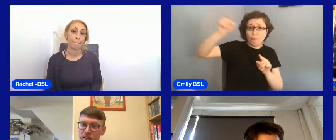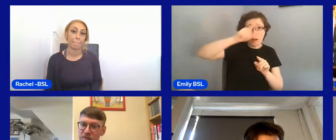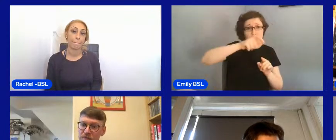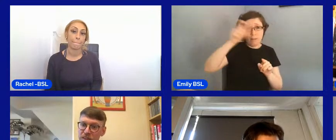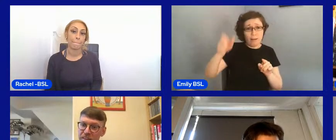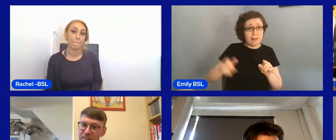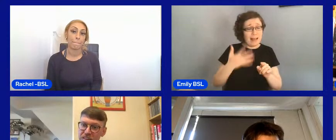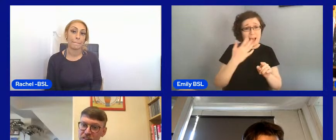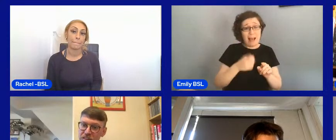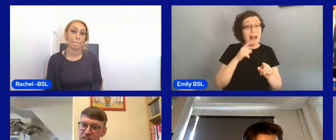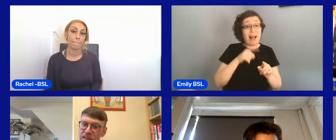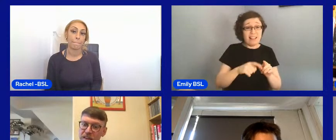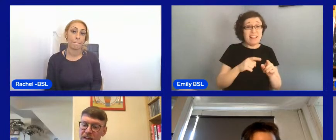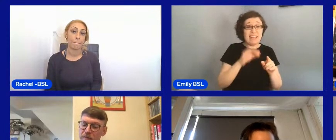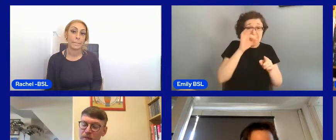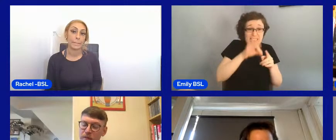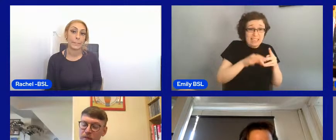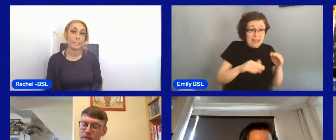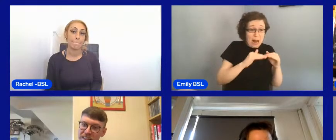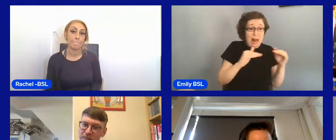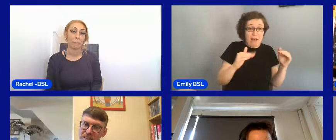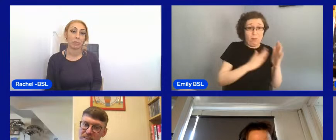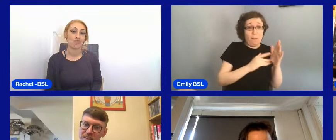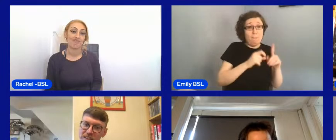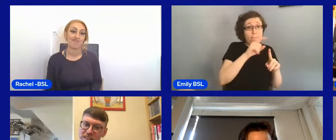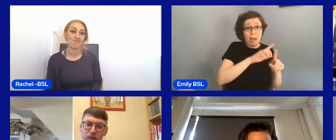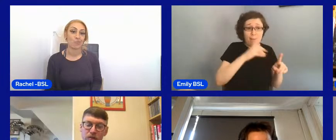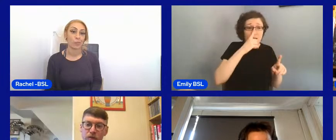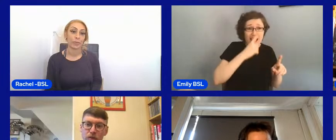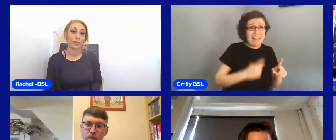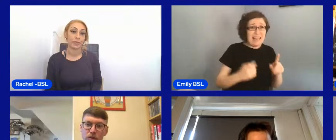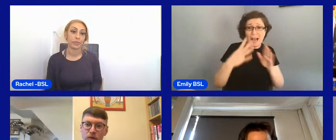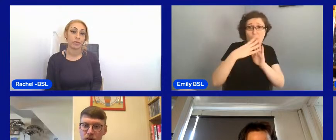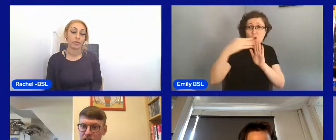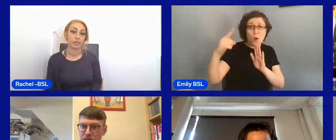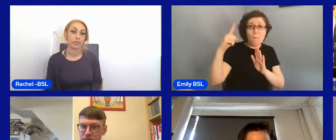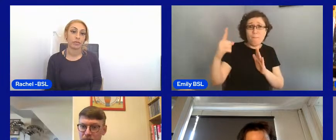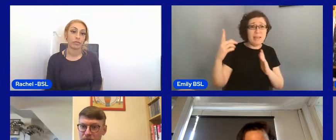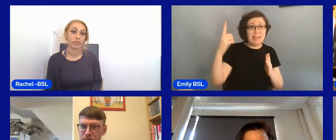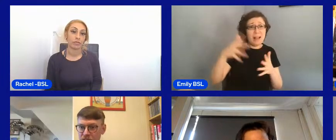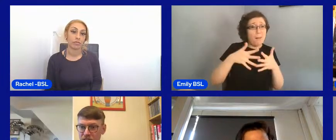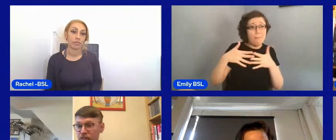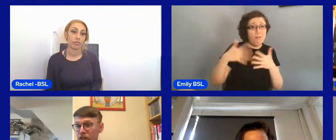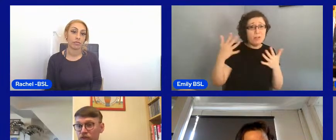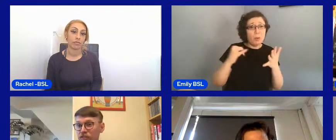the prototype is based in Bristol, we do have connections all over the world with that detailed